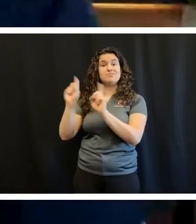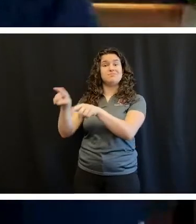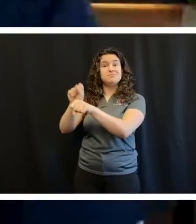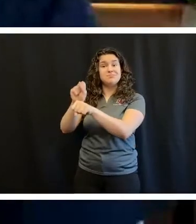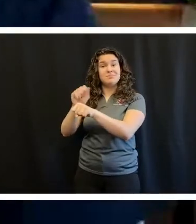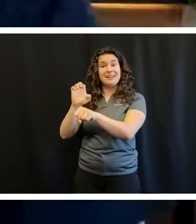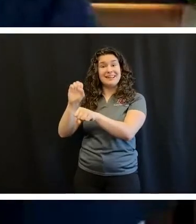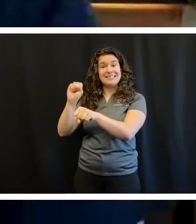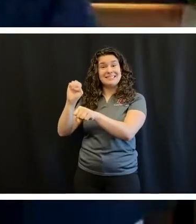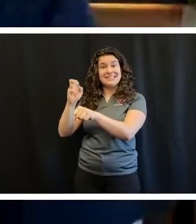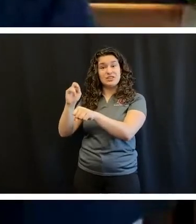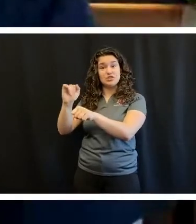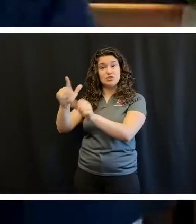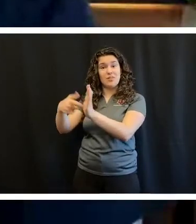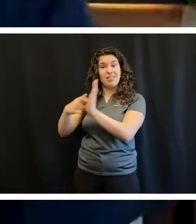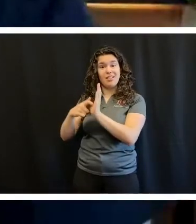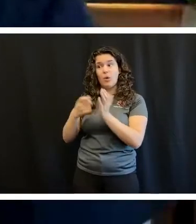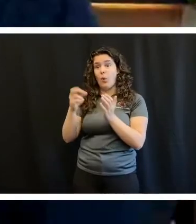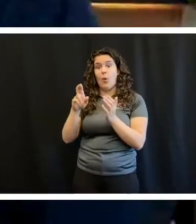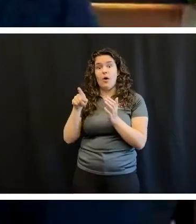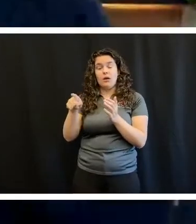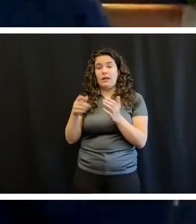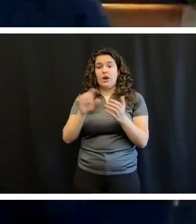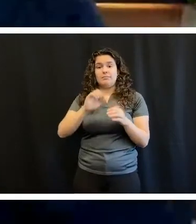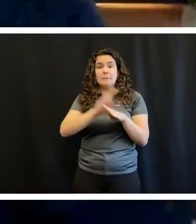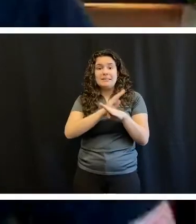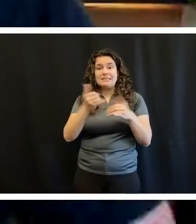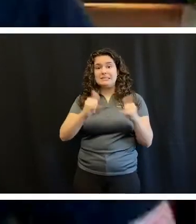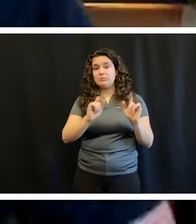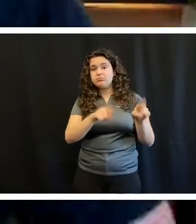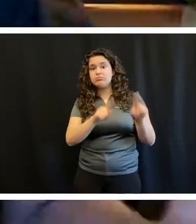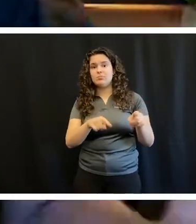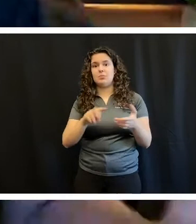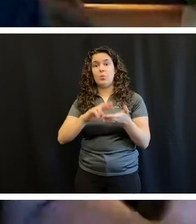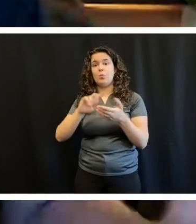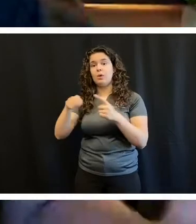They have very little time or energy leftover for their kind of homeschool duties.